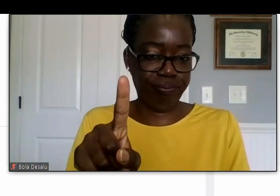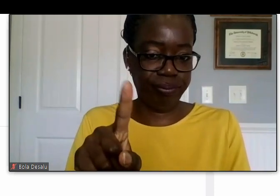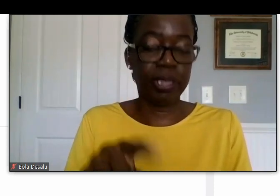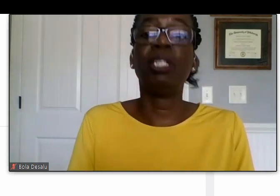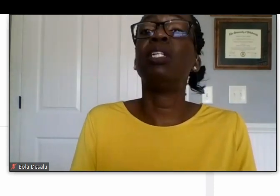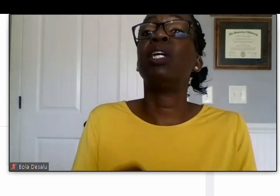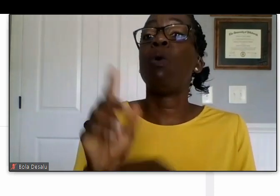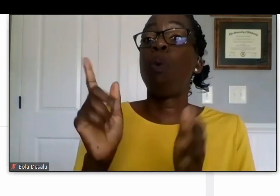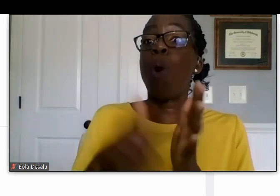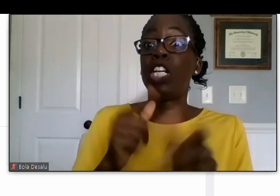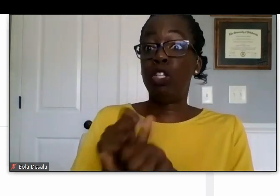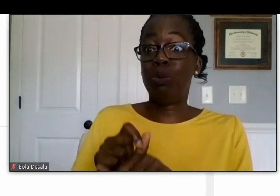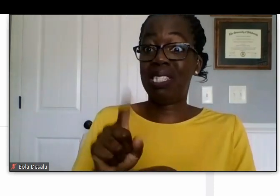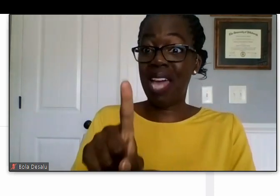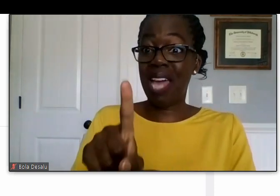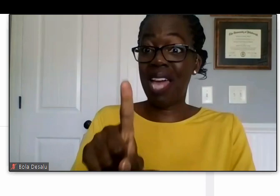And then you click "Submit"